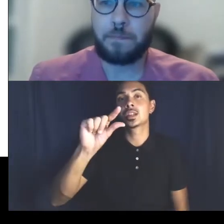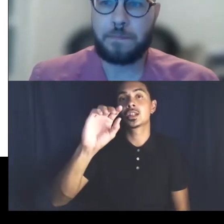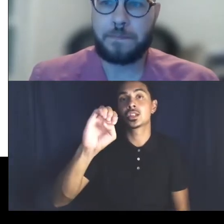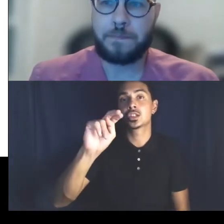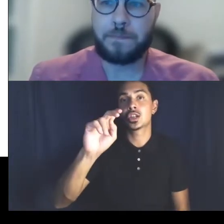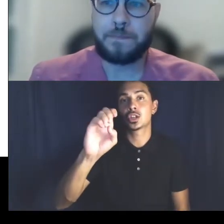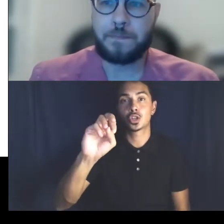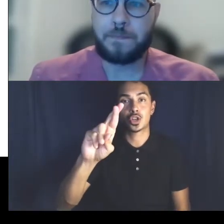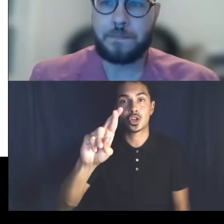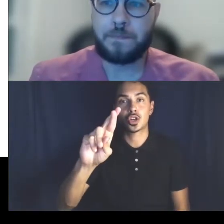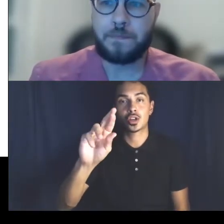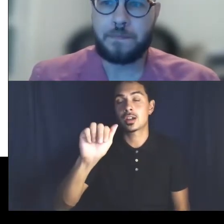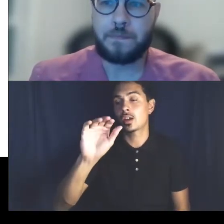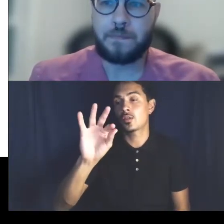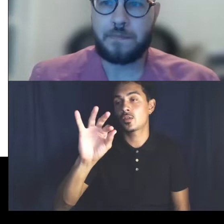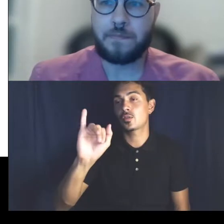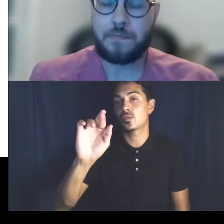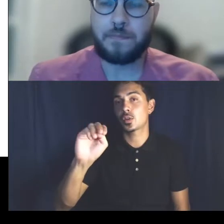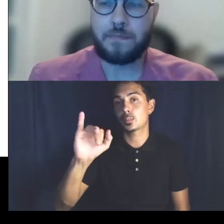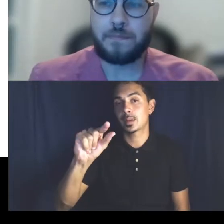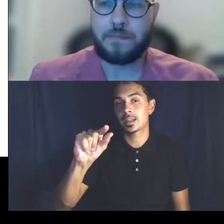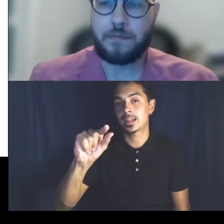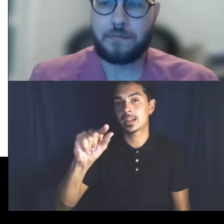This is really essential for a lot of trans folks,